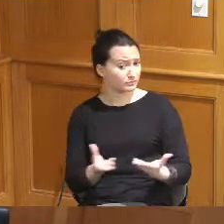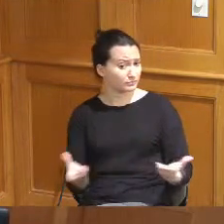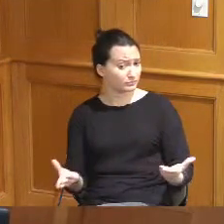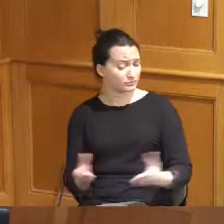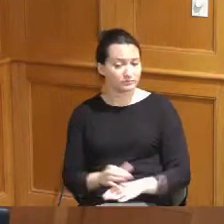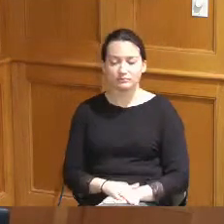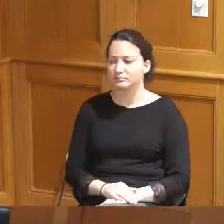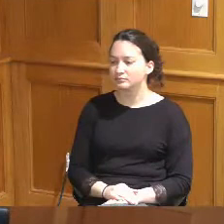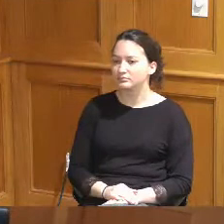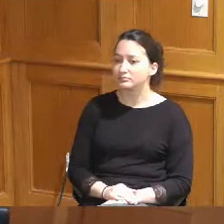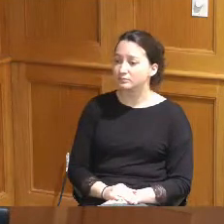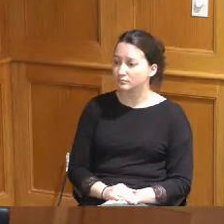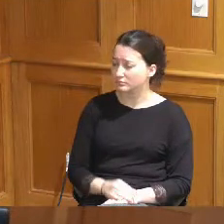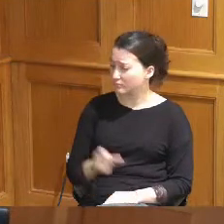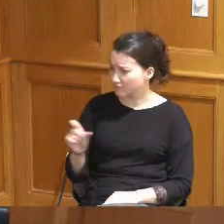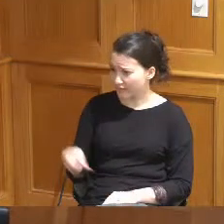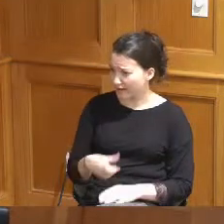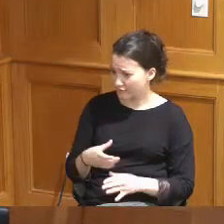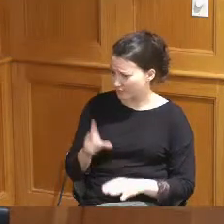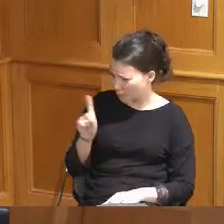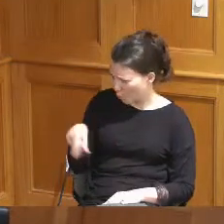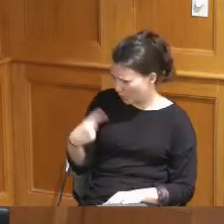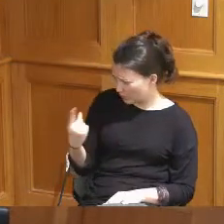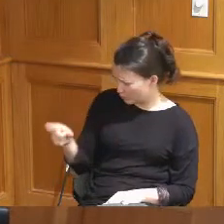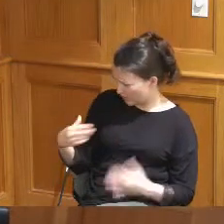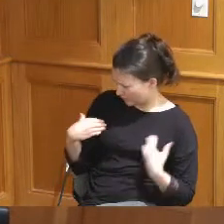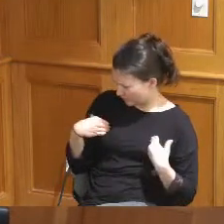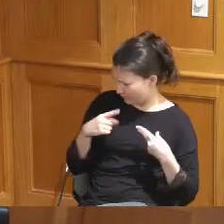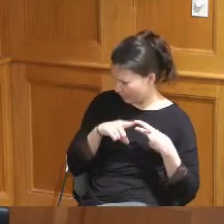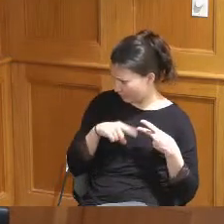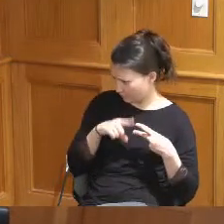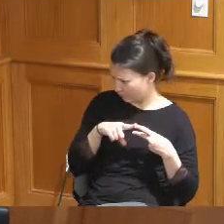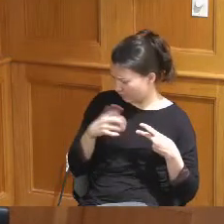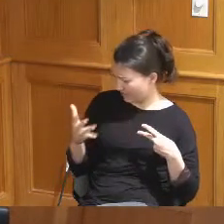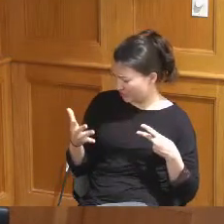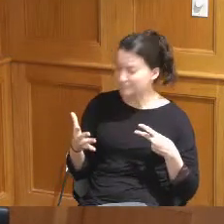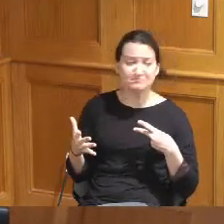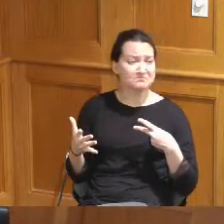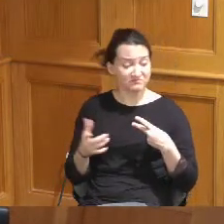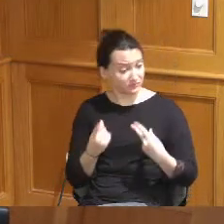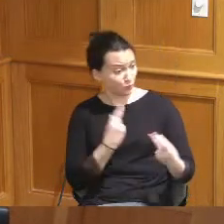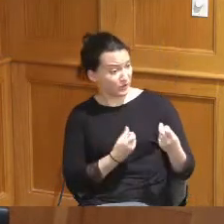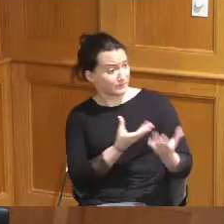do you have any is this the only one you have yep yeah any questions Vice